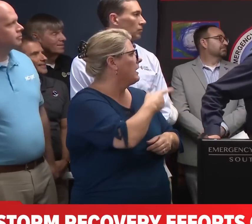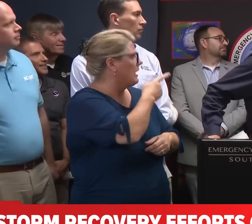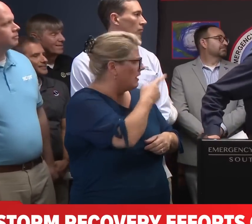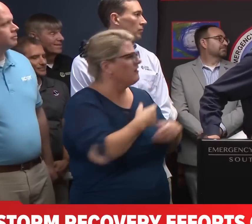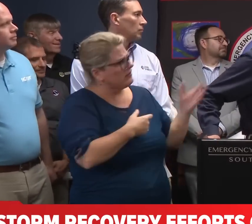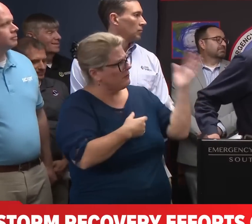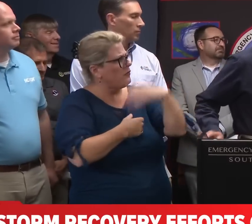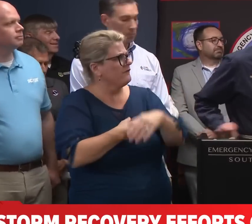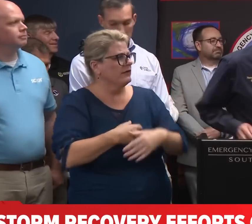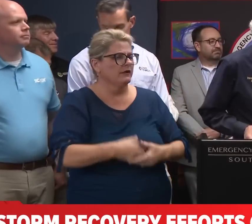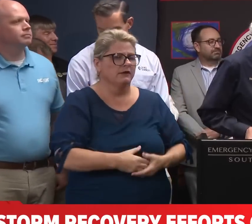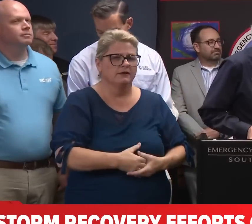Come on over and let him take a look at it.